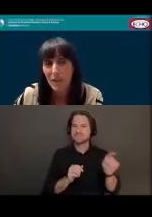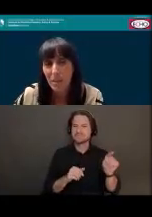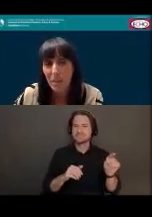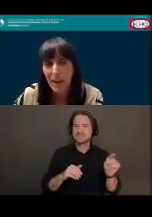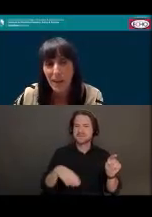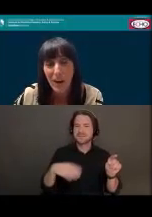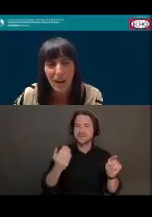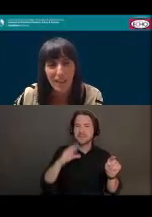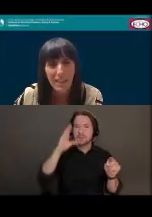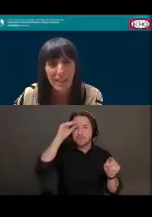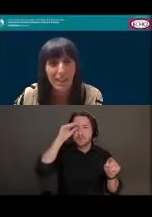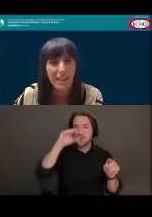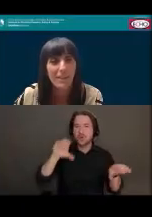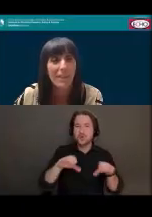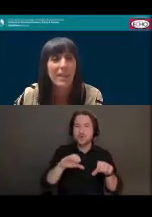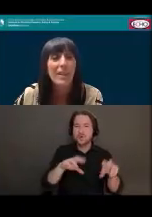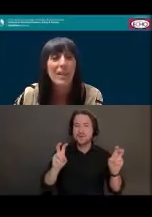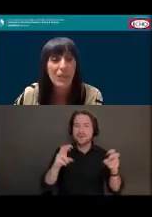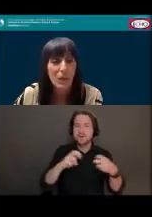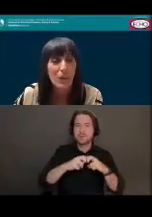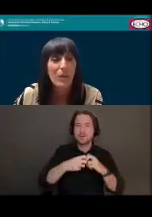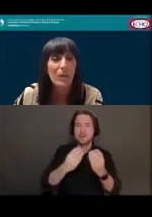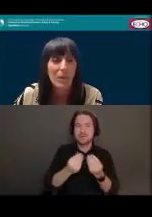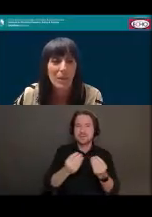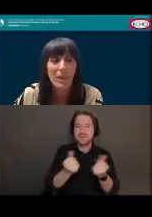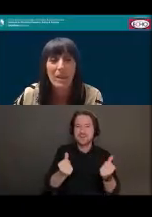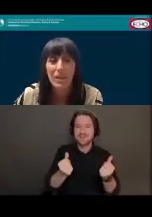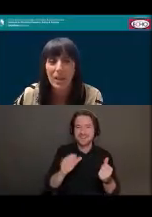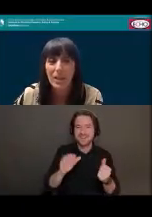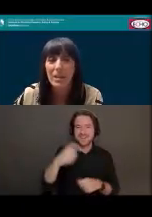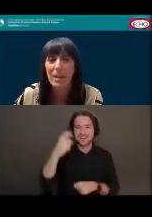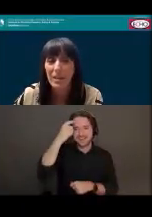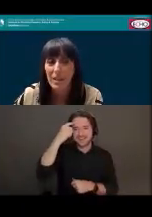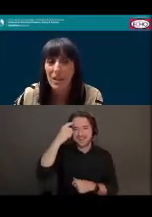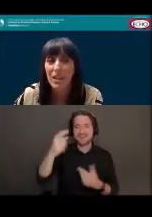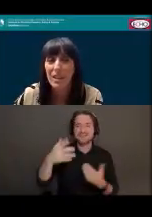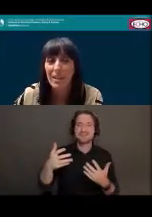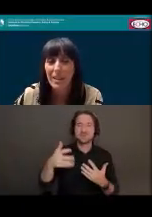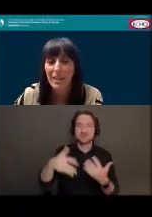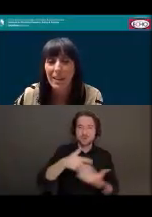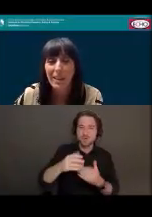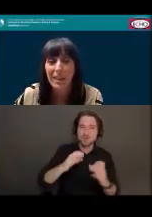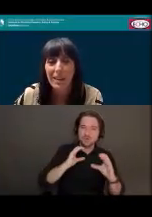some of that cognitive, social communication cognition, yeah,